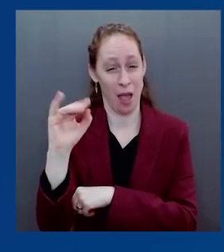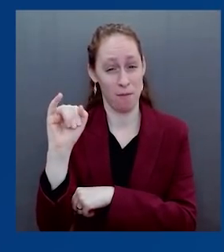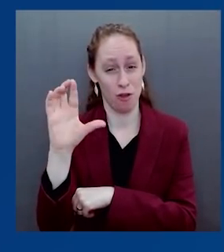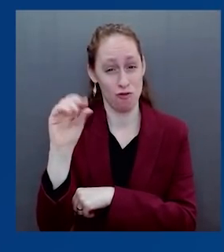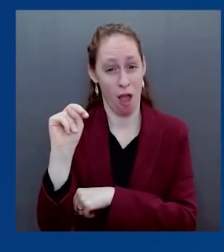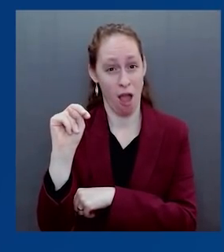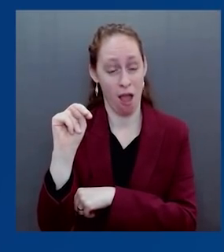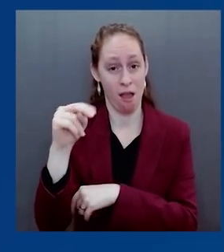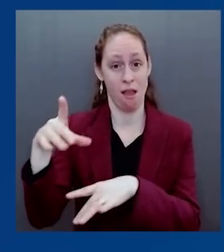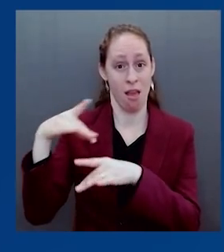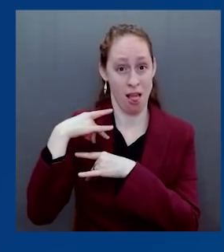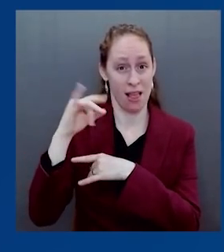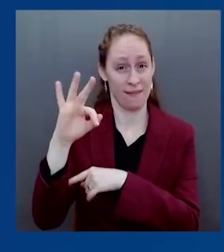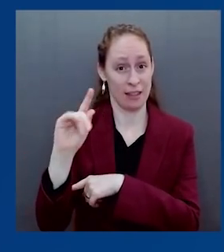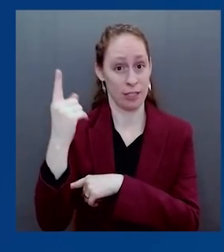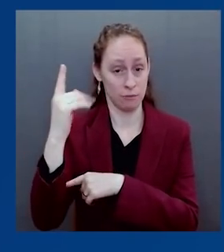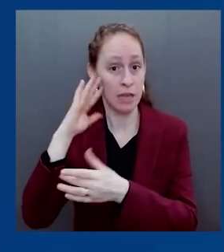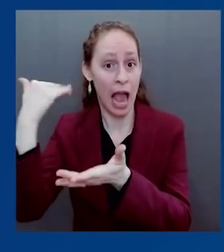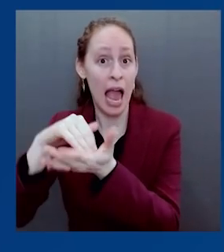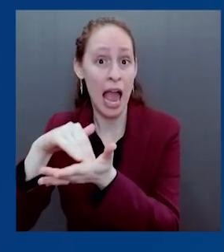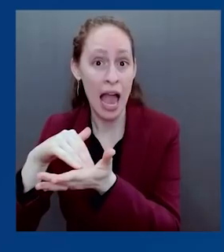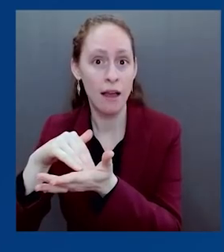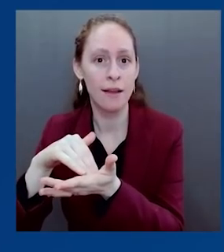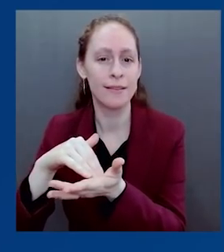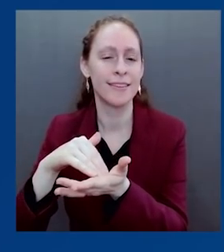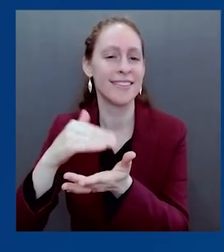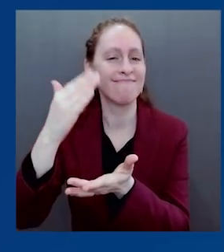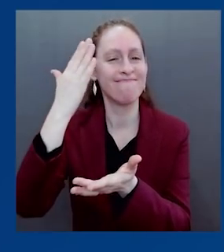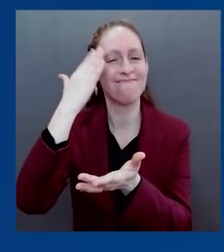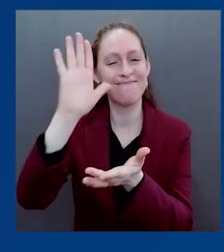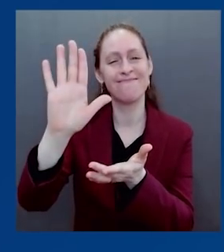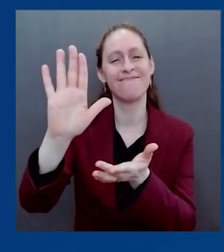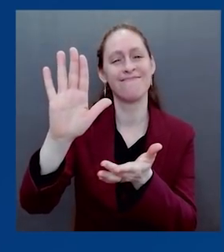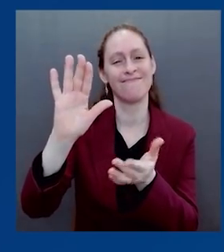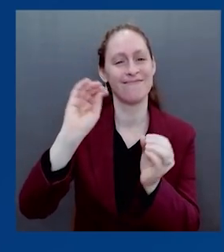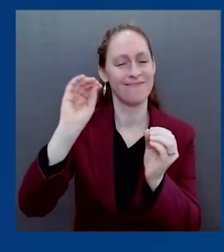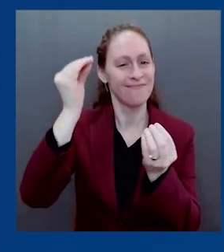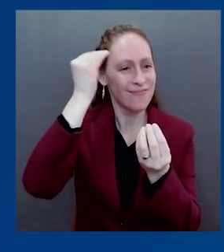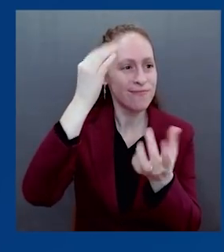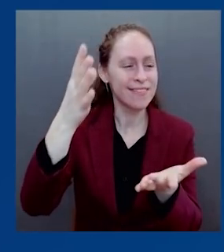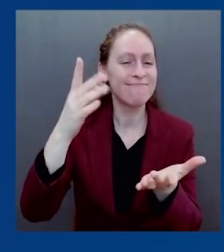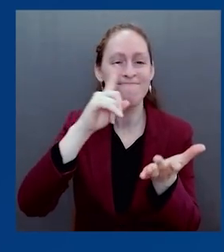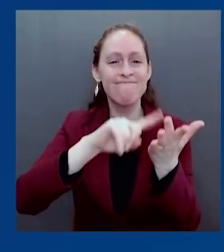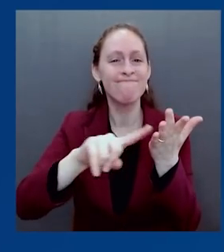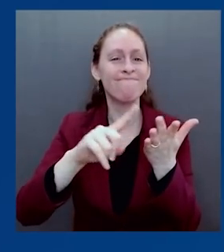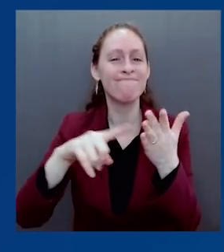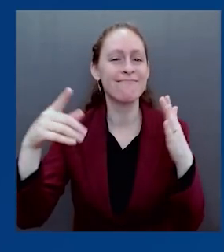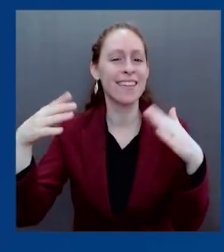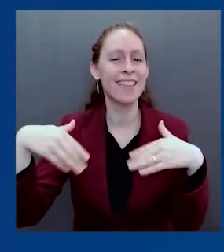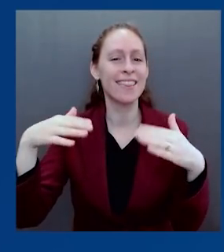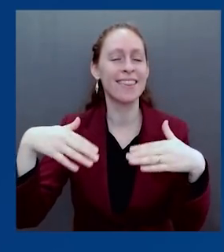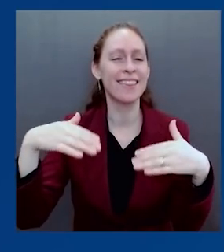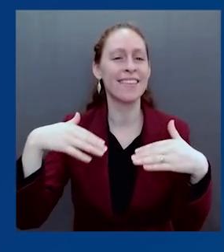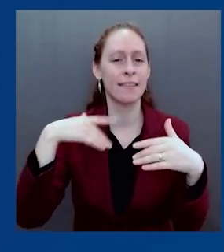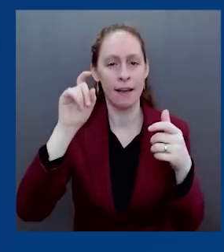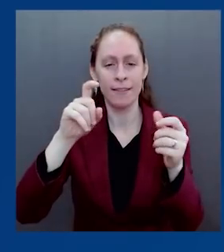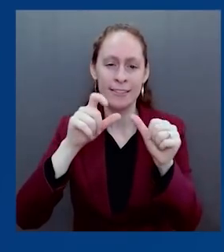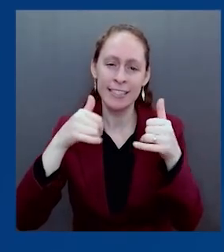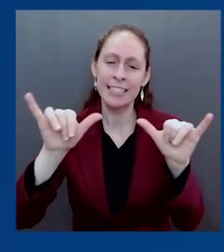But as we get more and more experience, and as we follow cohorts, we'll be able to have that information for you. Mr. Zients: Well, thank you, everybody.